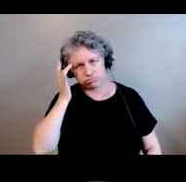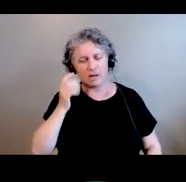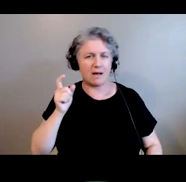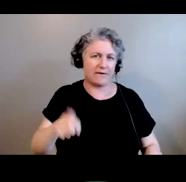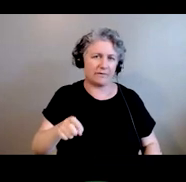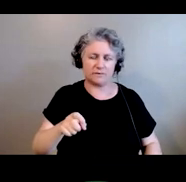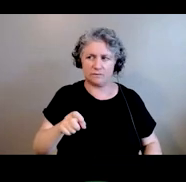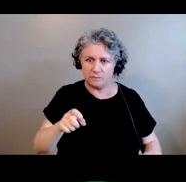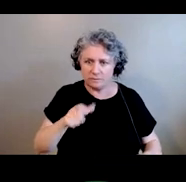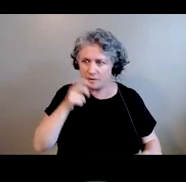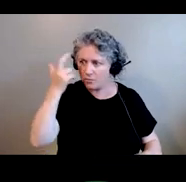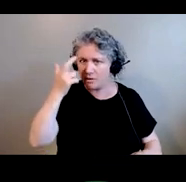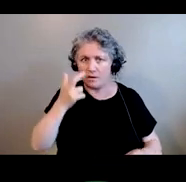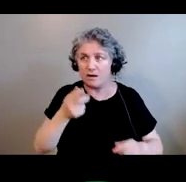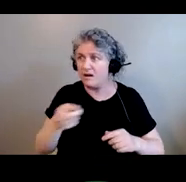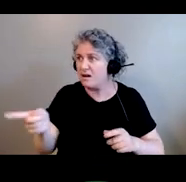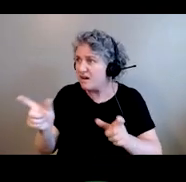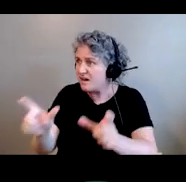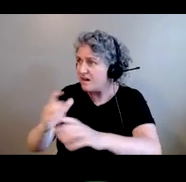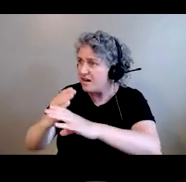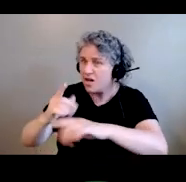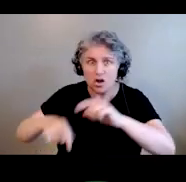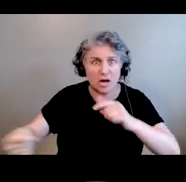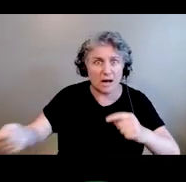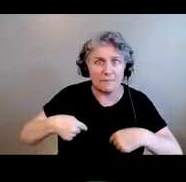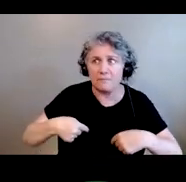And we always say when we're training people, you don't know what you don't know.